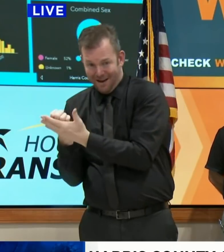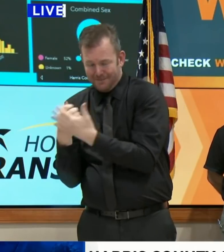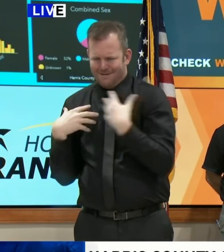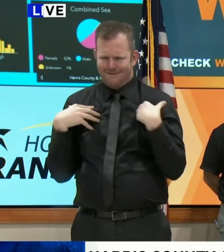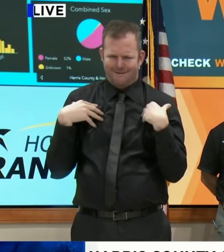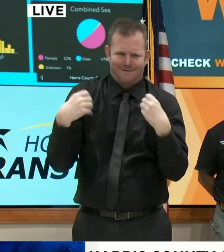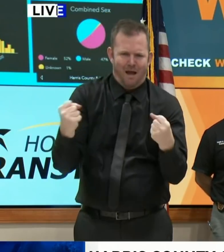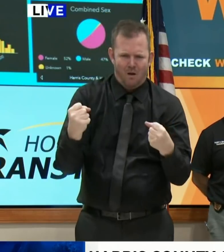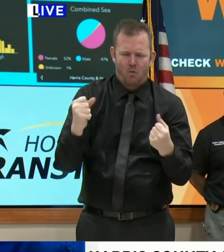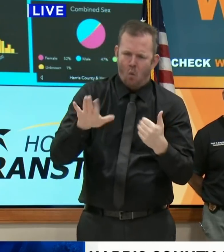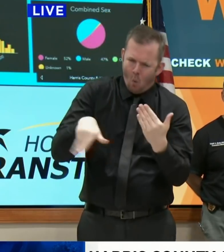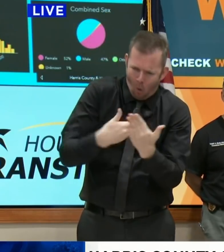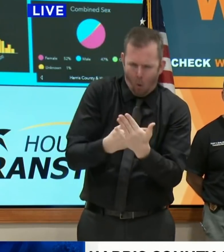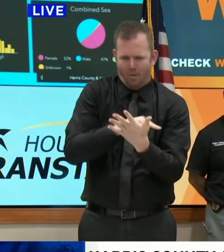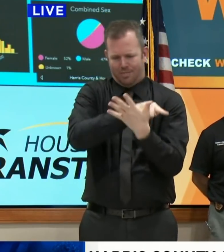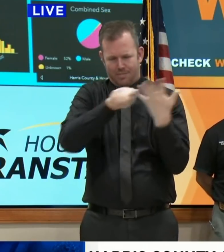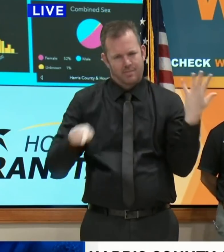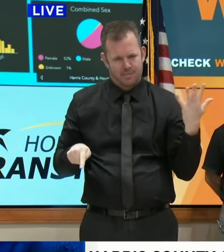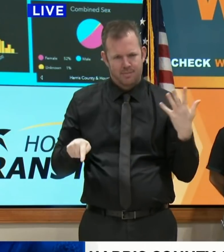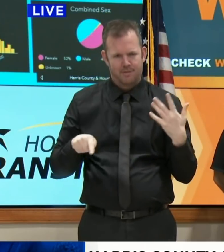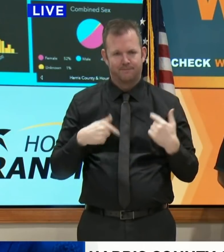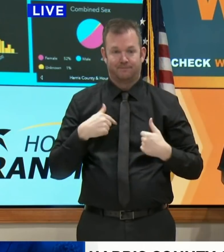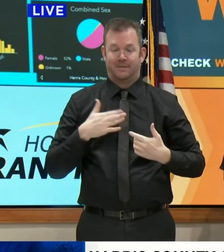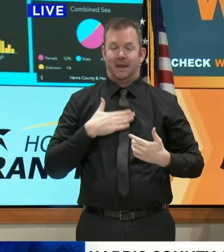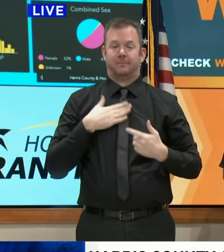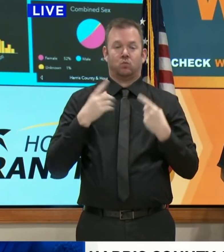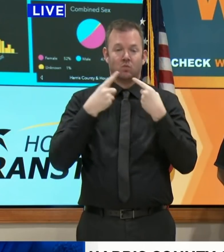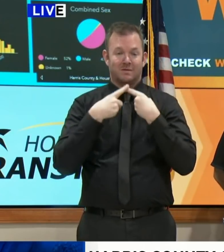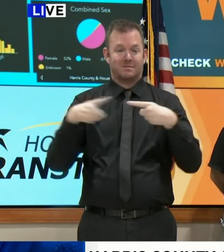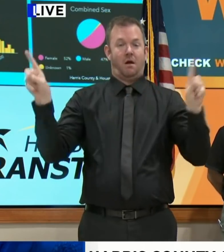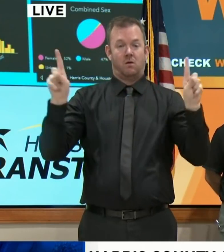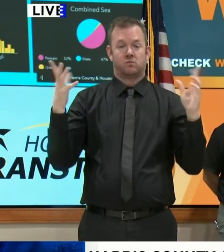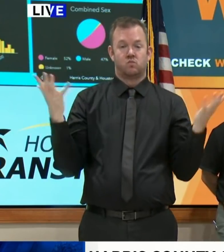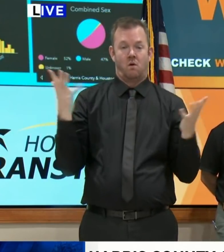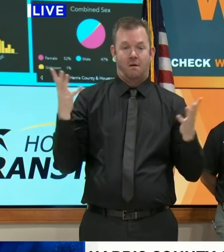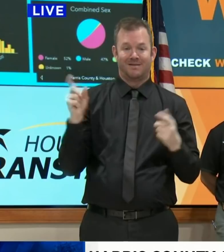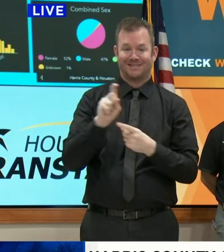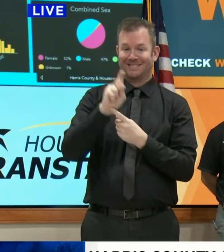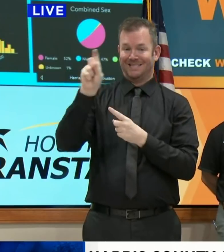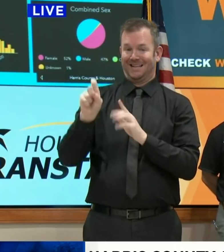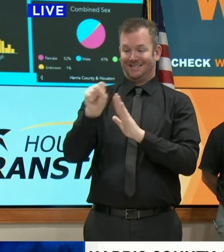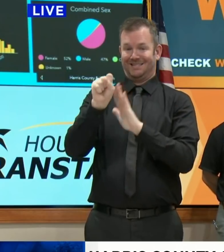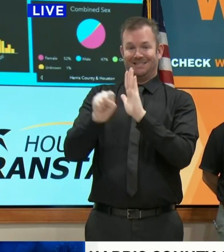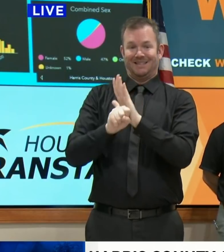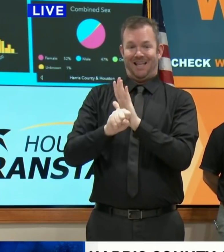is why. The my representative is why. The my representative and the mayor’s representative and the mayor’s representative will ensure that they don’t will ensure that they don’t and so today I am pleased to